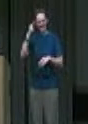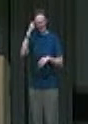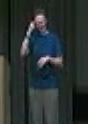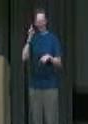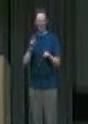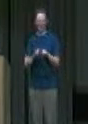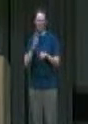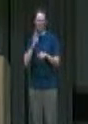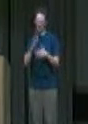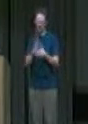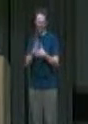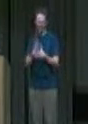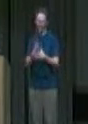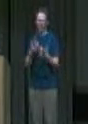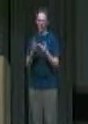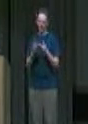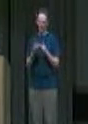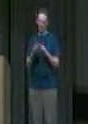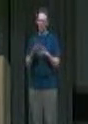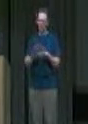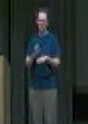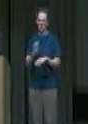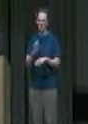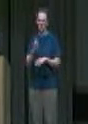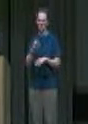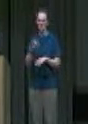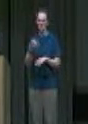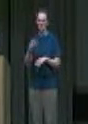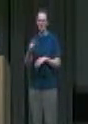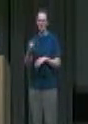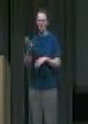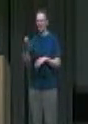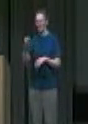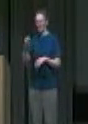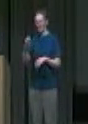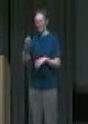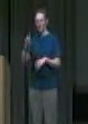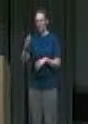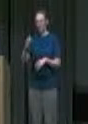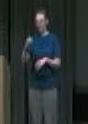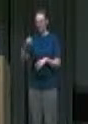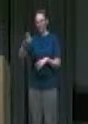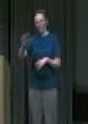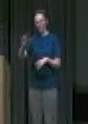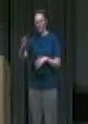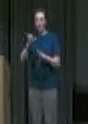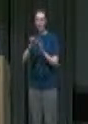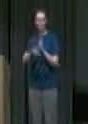shared uh online on Metro Park's YouTube channel and you can access last year's meeting as well